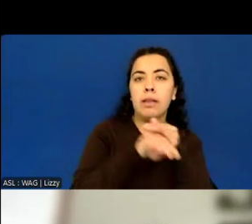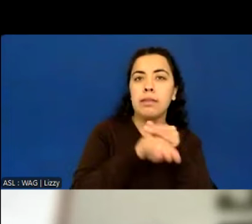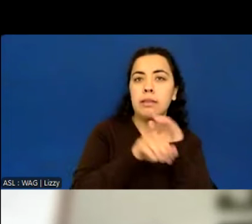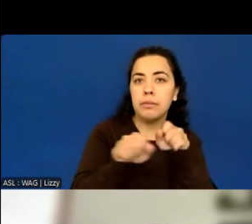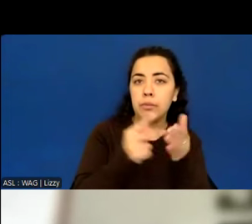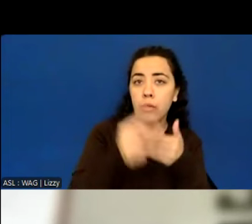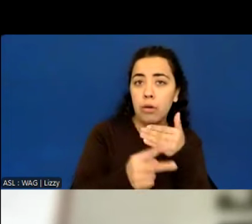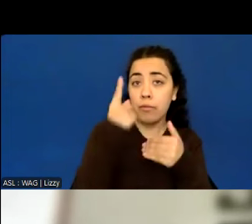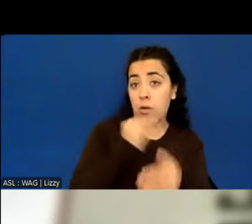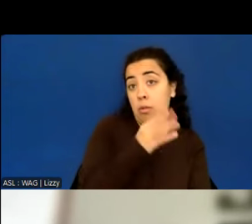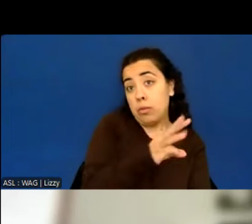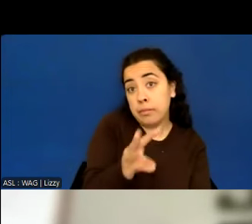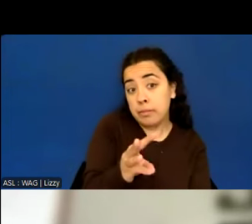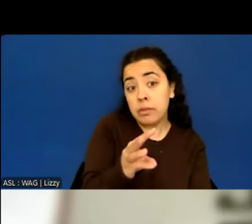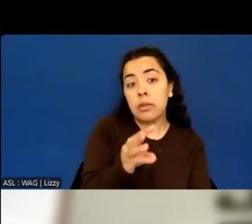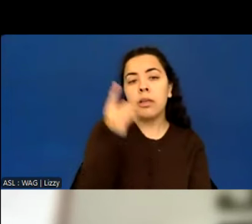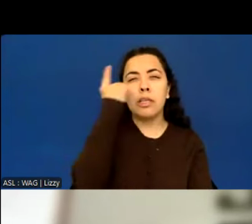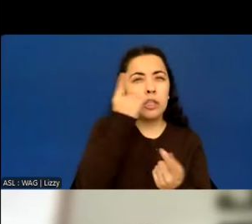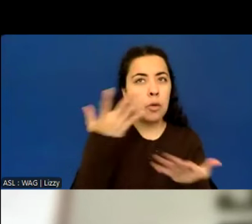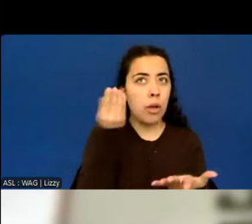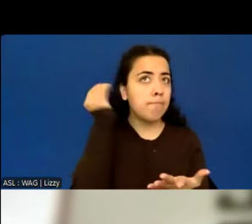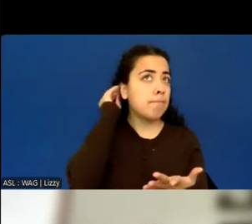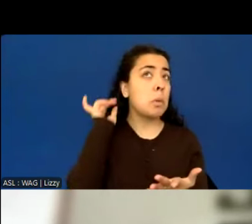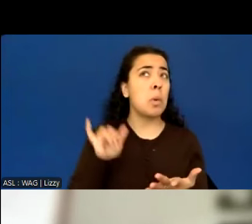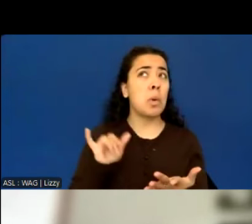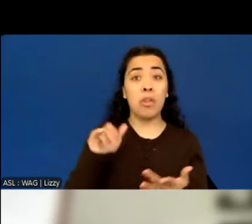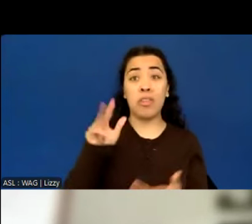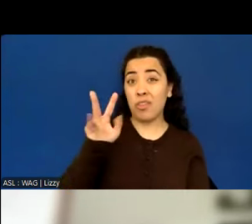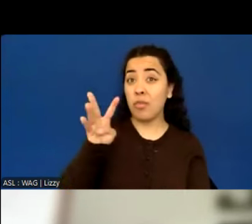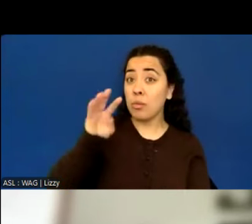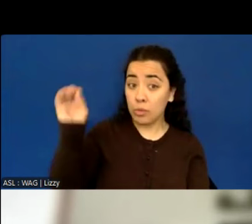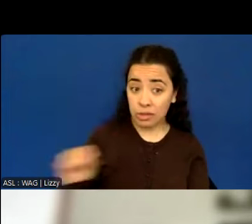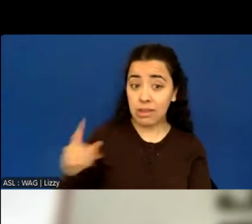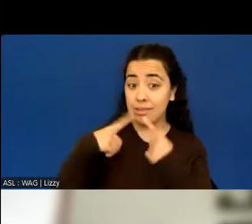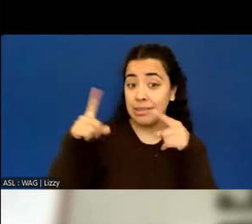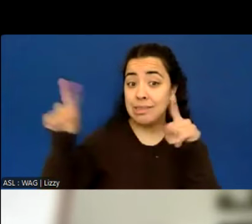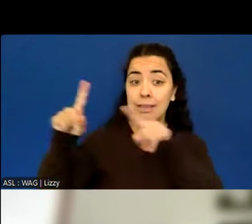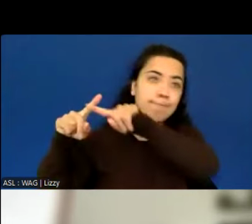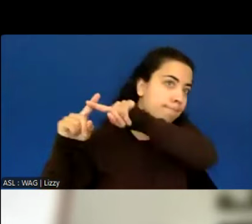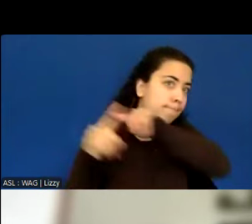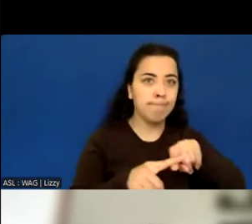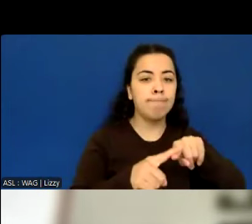website, consider that 34% of the success criteria of the Web Content Accessibility